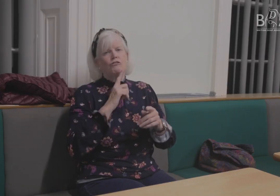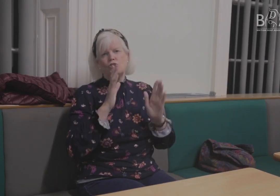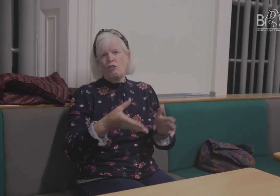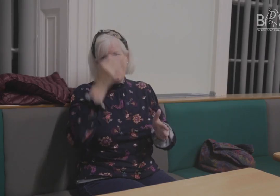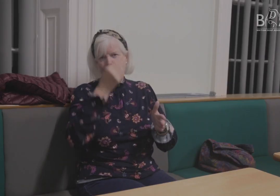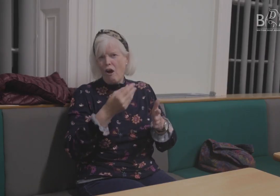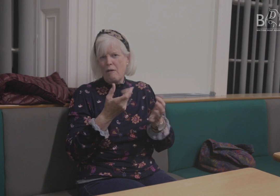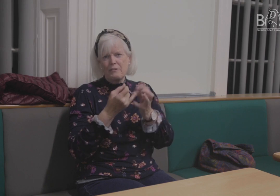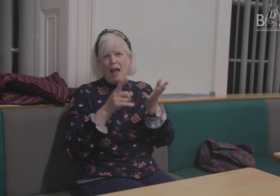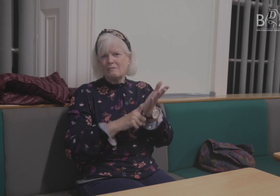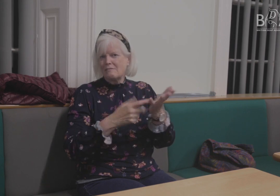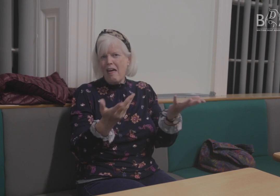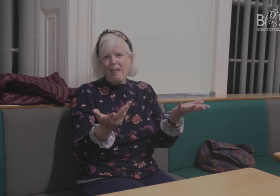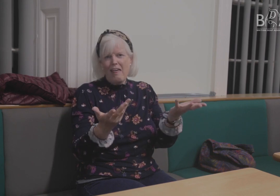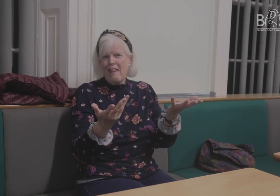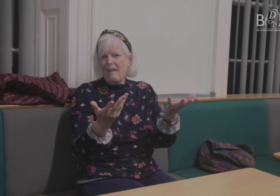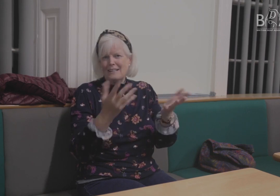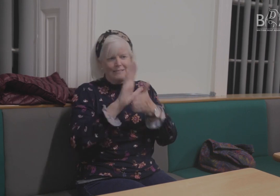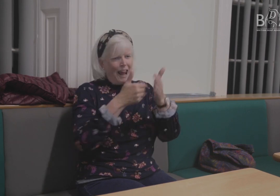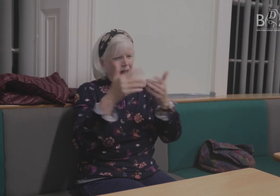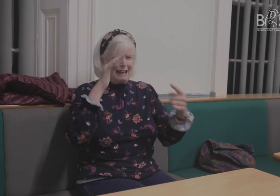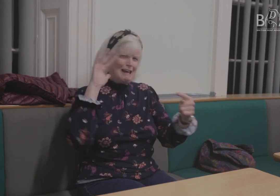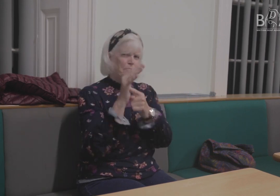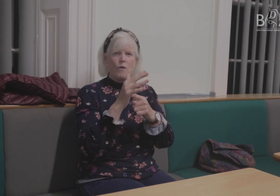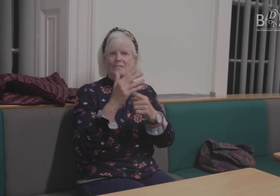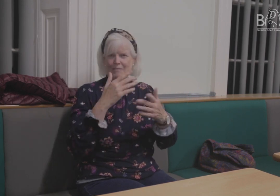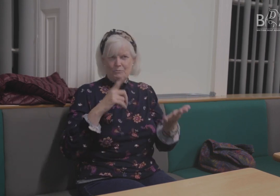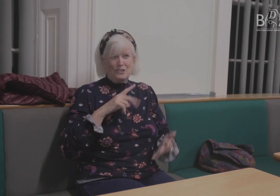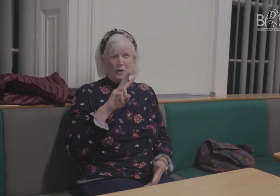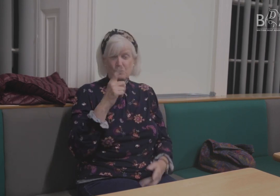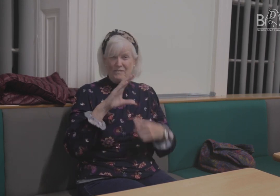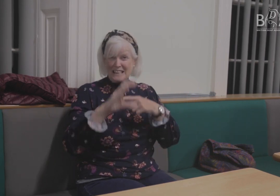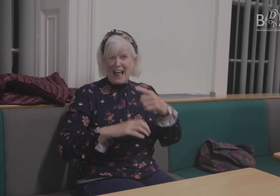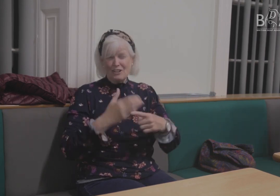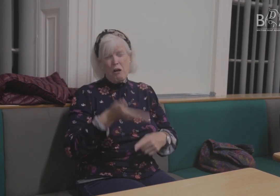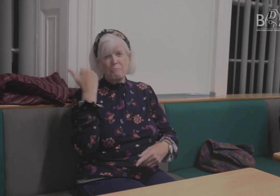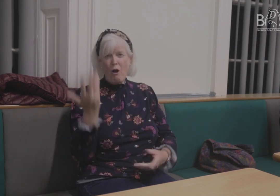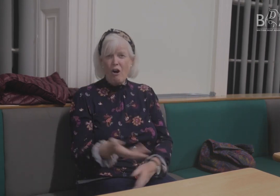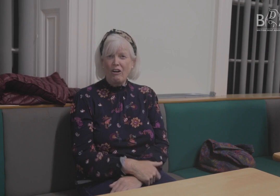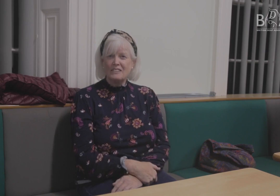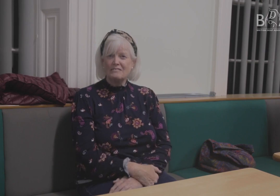and everyone should learn BSL. Sign Language is IMPORTANT. It’s the 21st Century - come on!